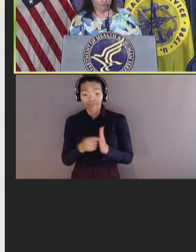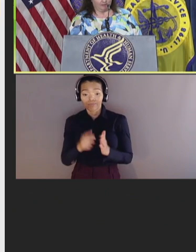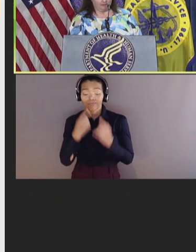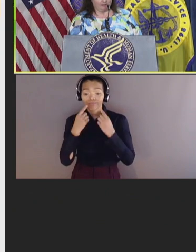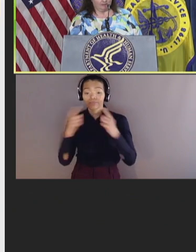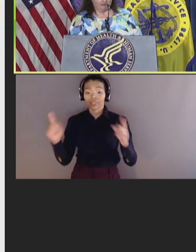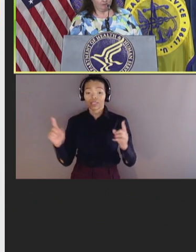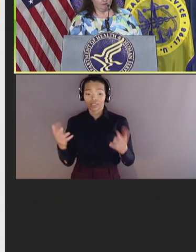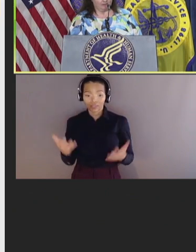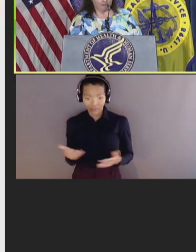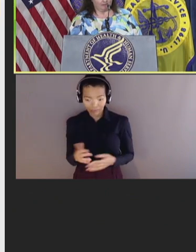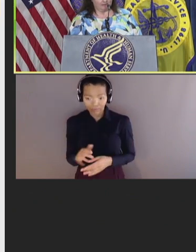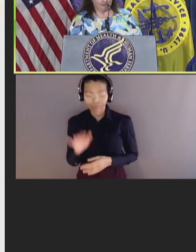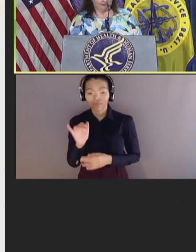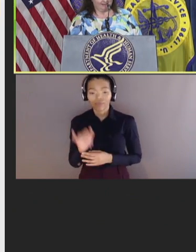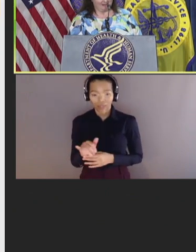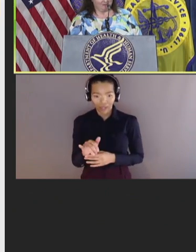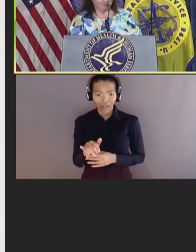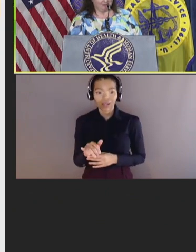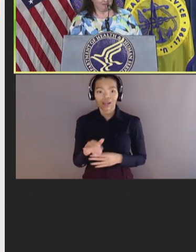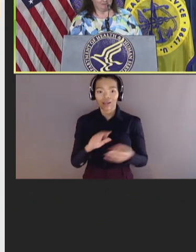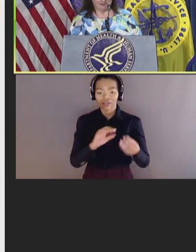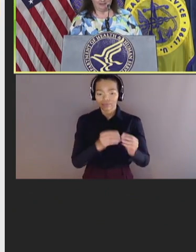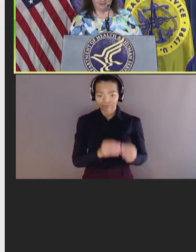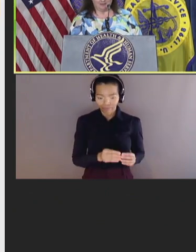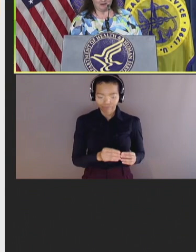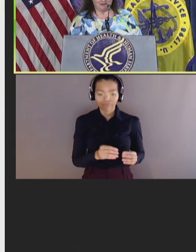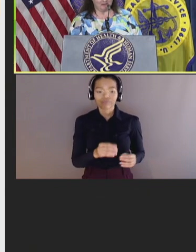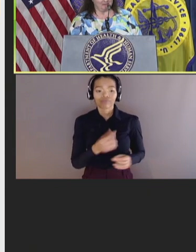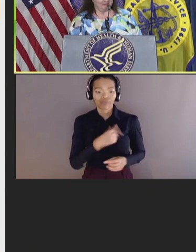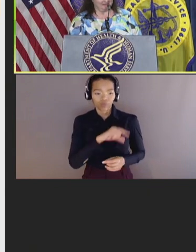this is qualitative data and outputs. We'll get to our outcomes in a little